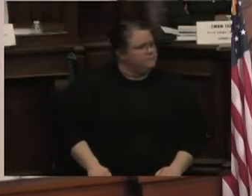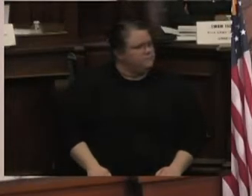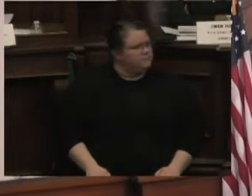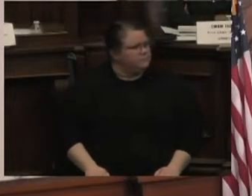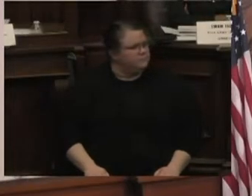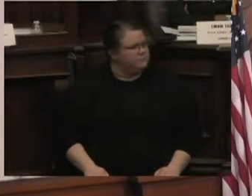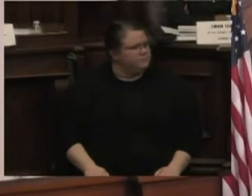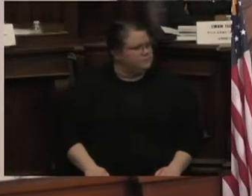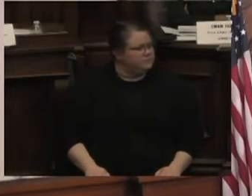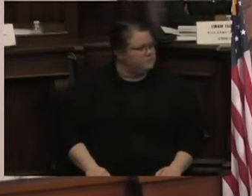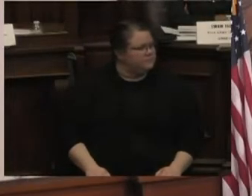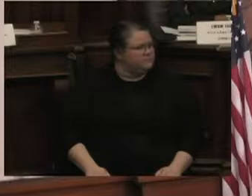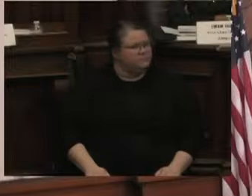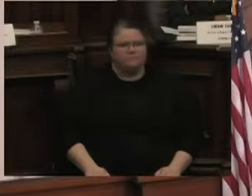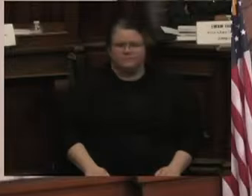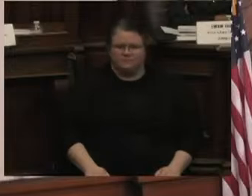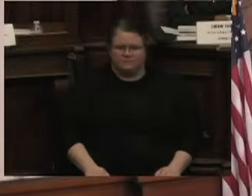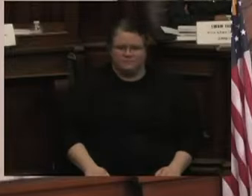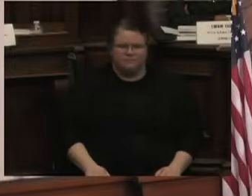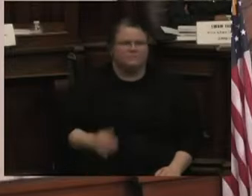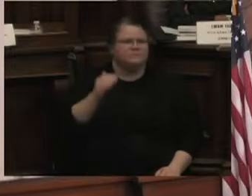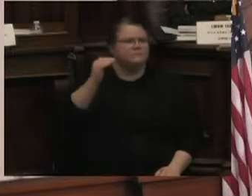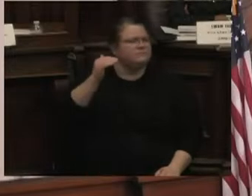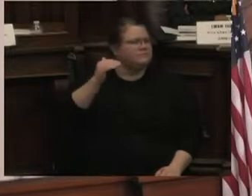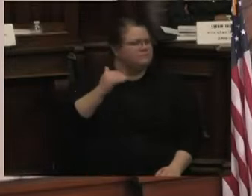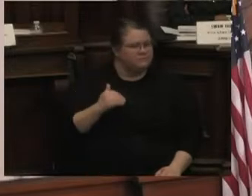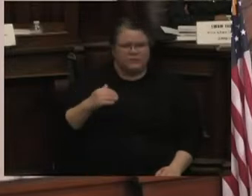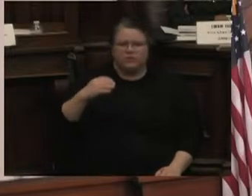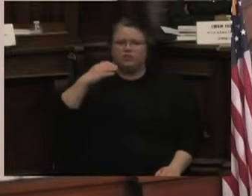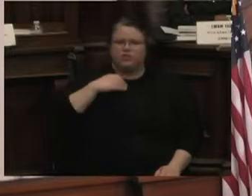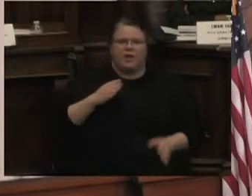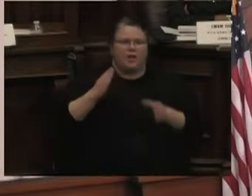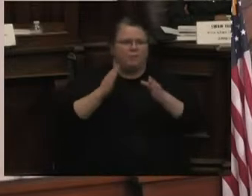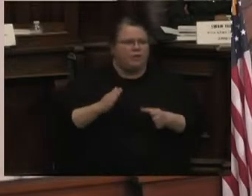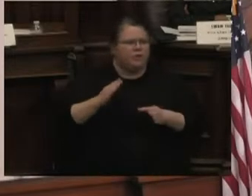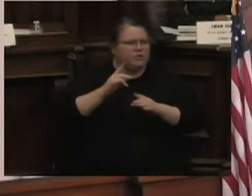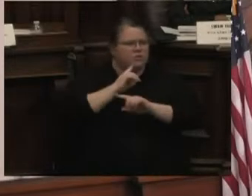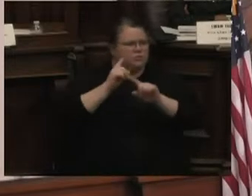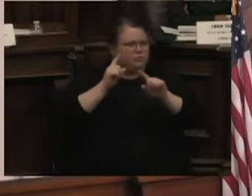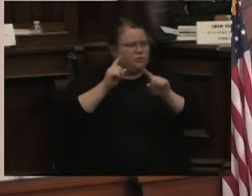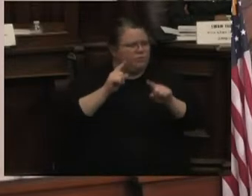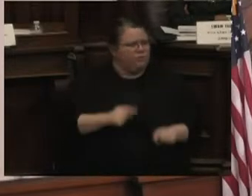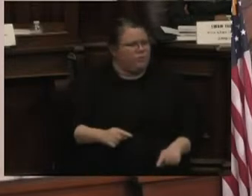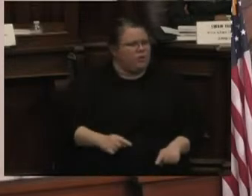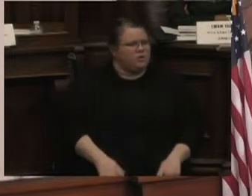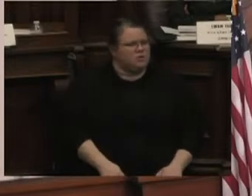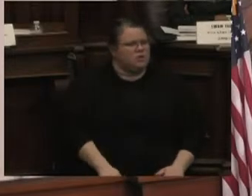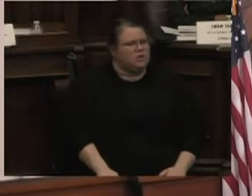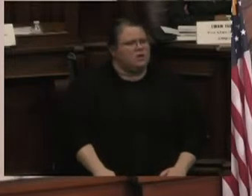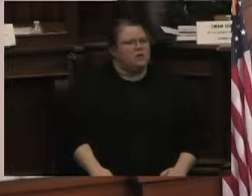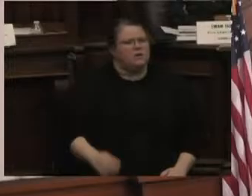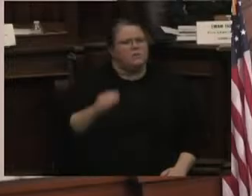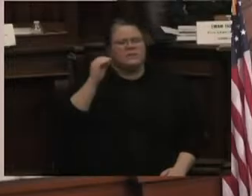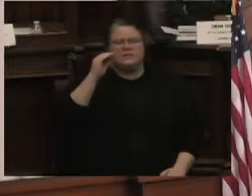you. Okay. We're now we're